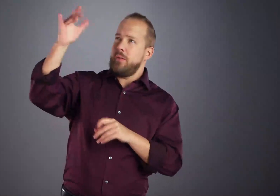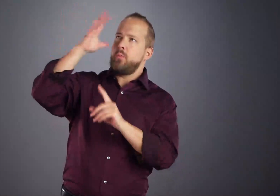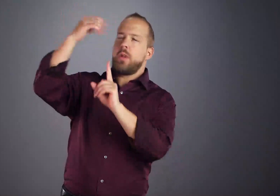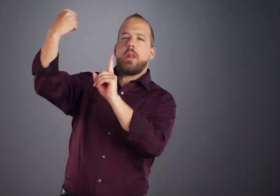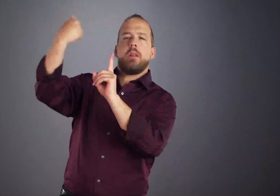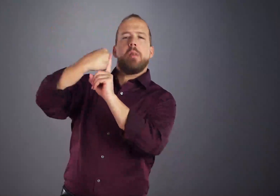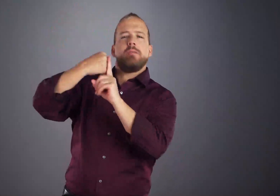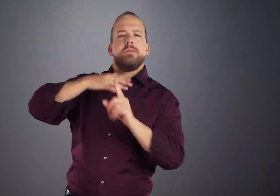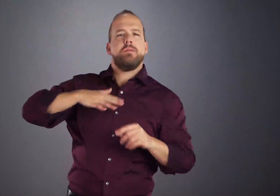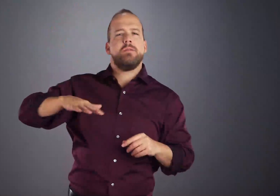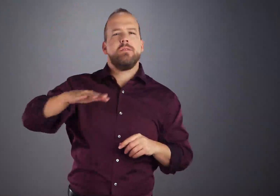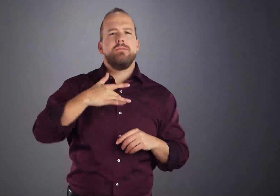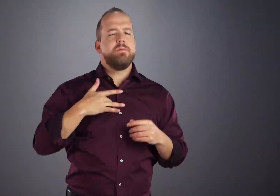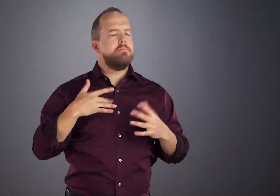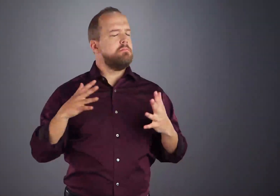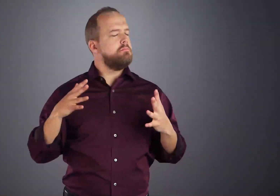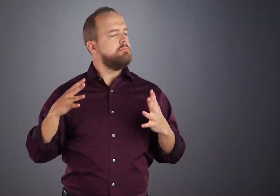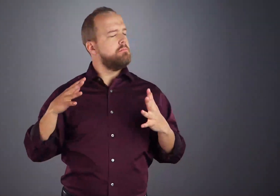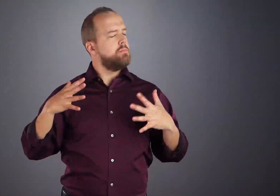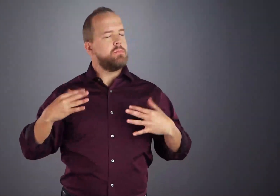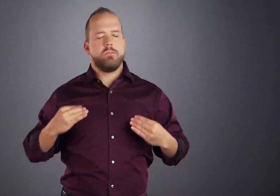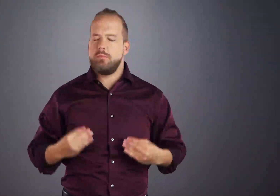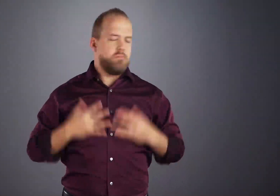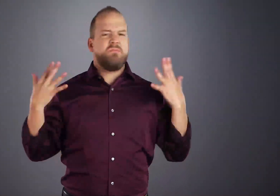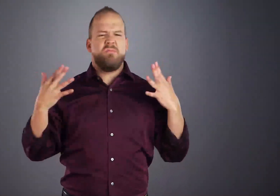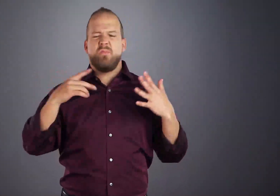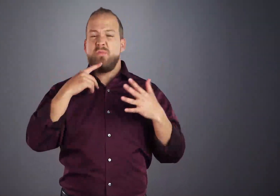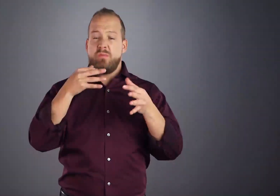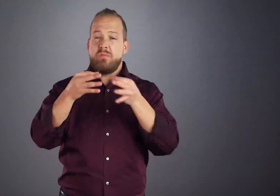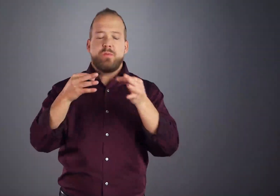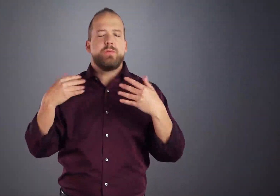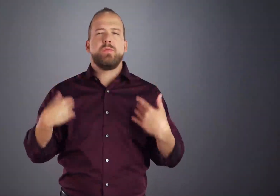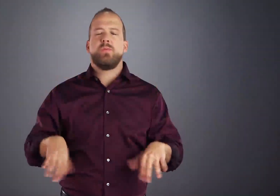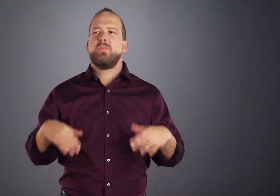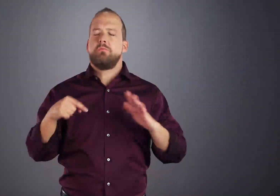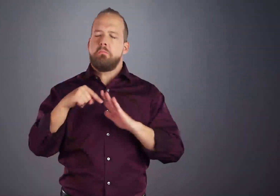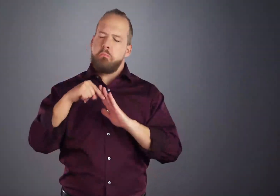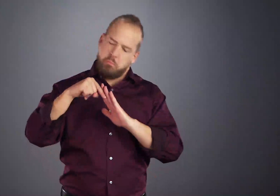but His impact on me was sudden and profound.